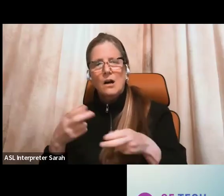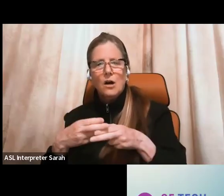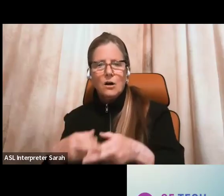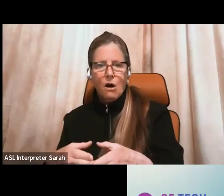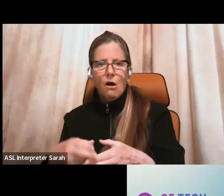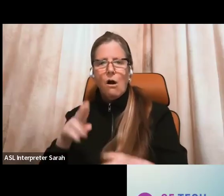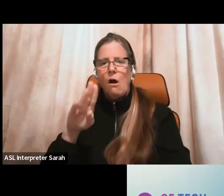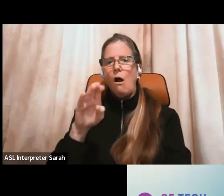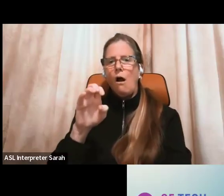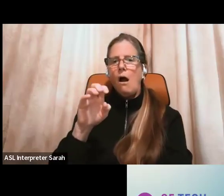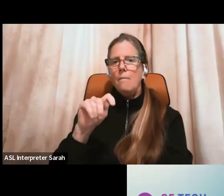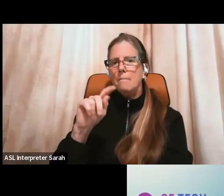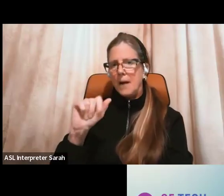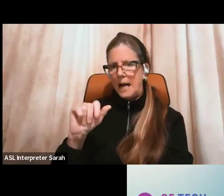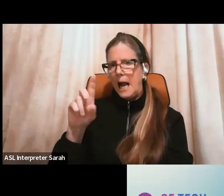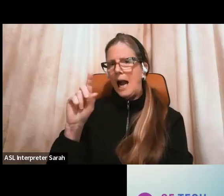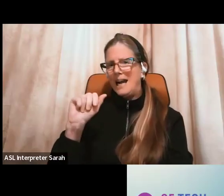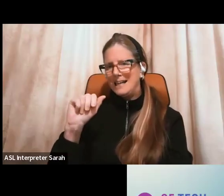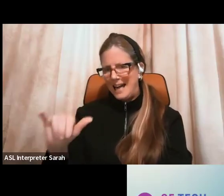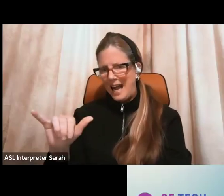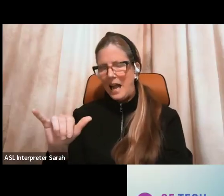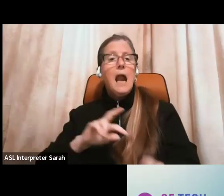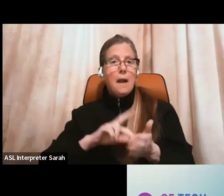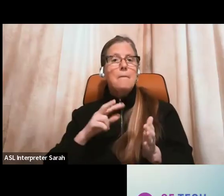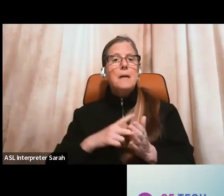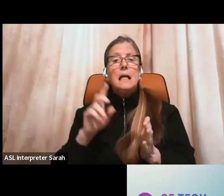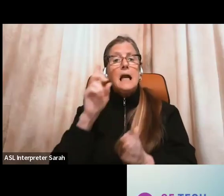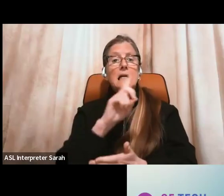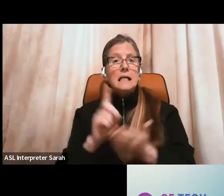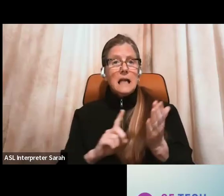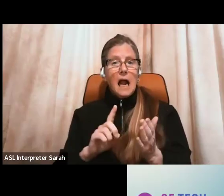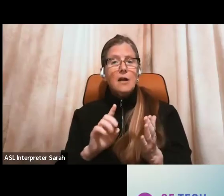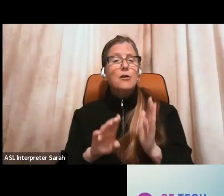which helps to bring together designers and developers with people with disabilities,